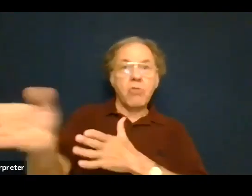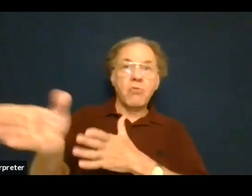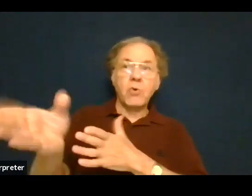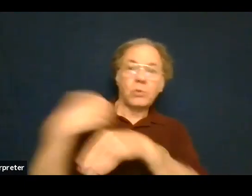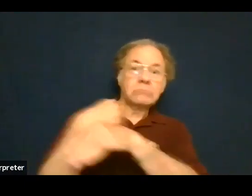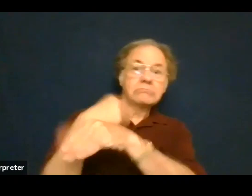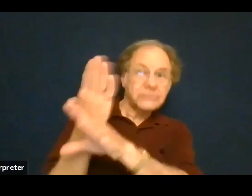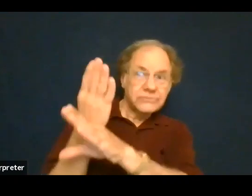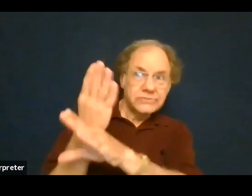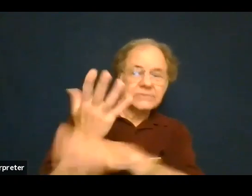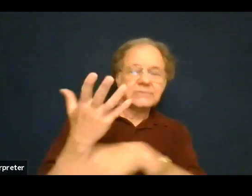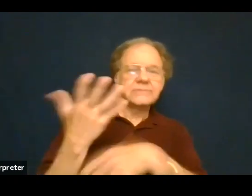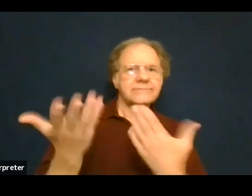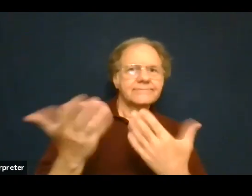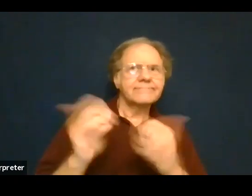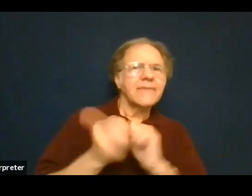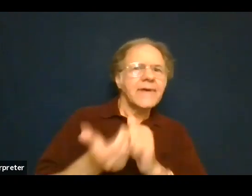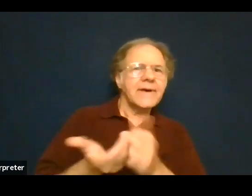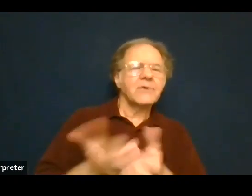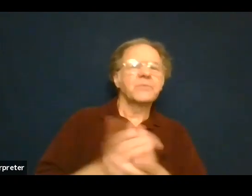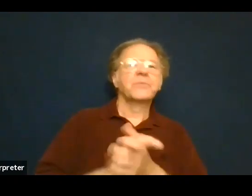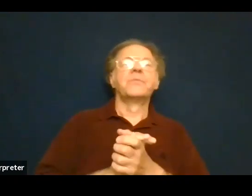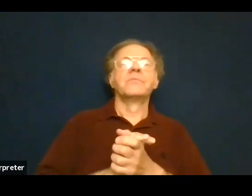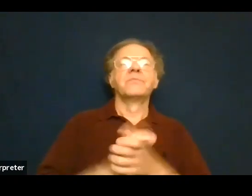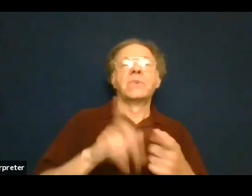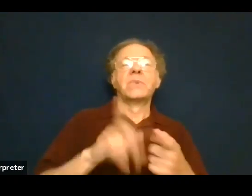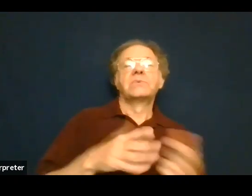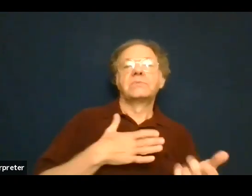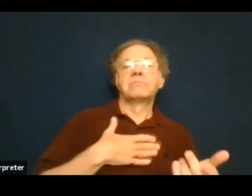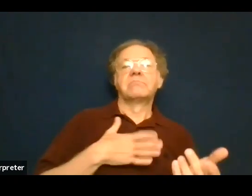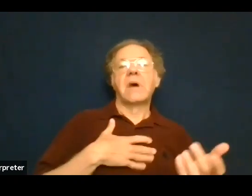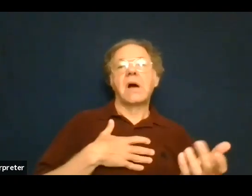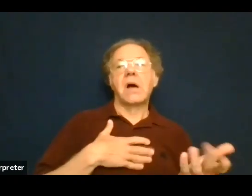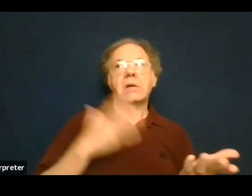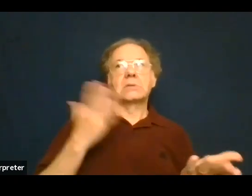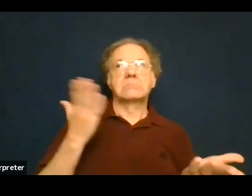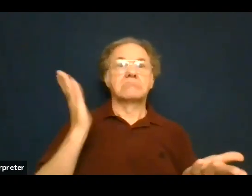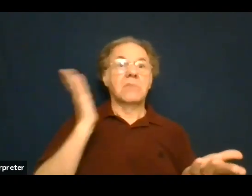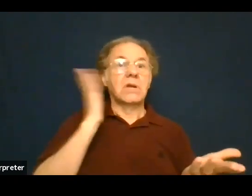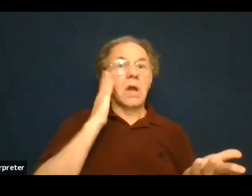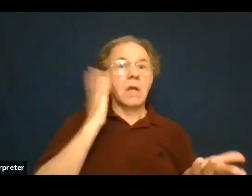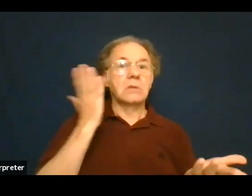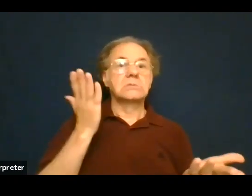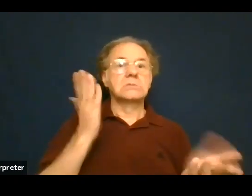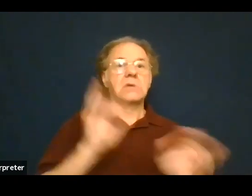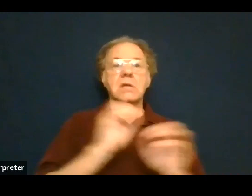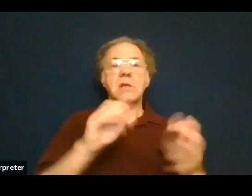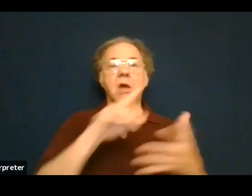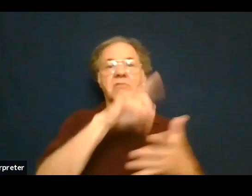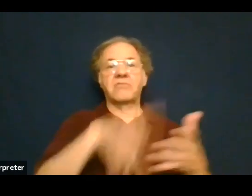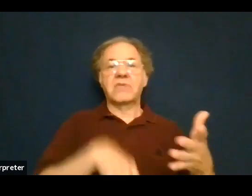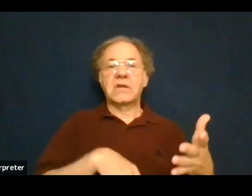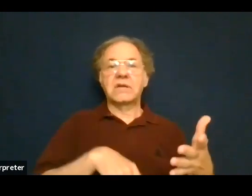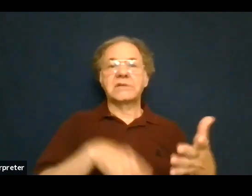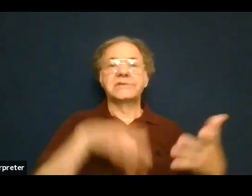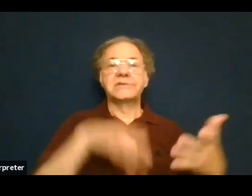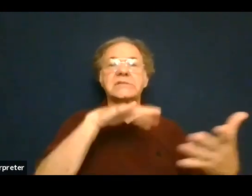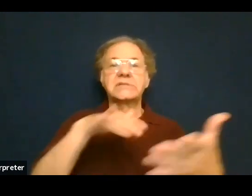So to my knowledge, none of the studies that I know of